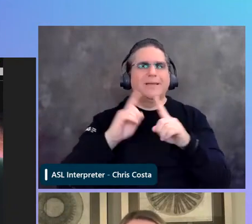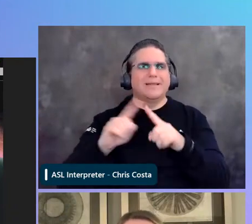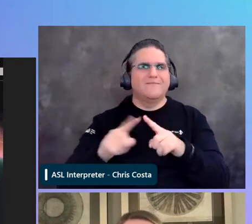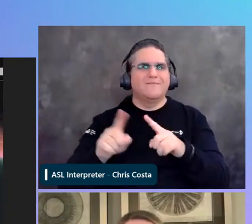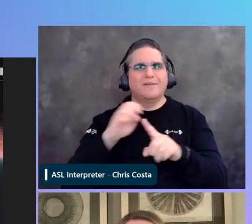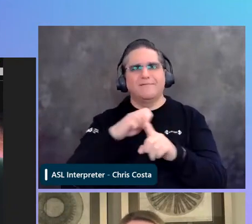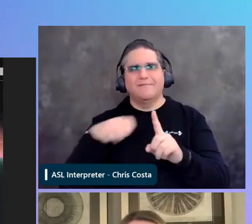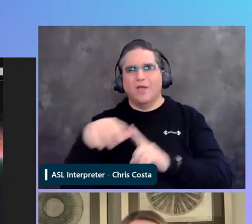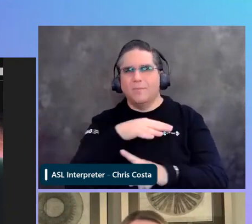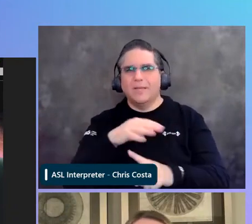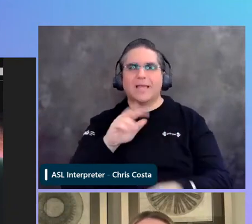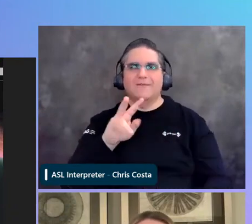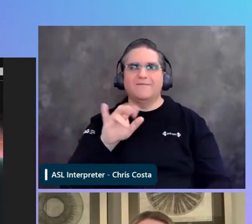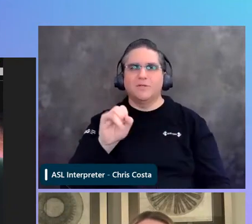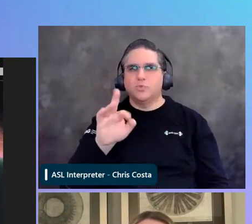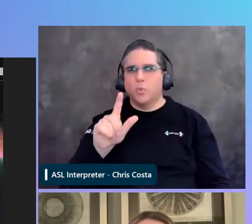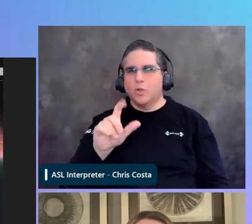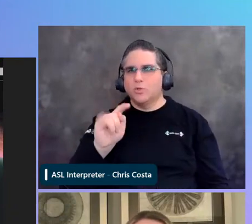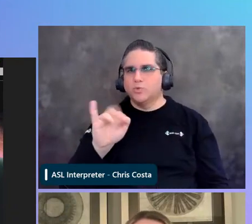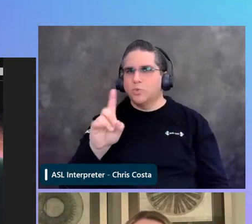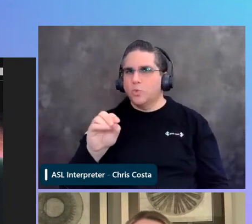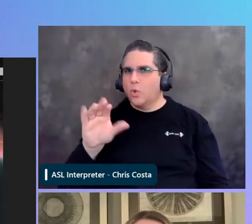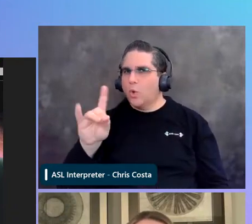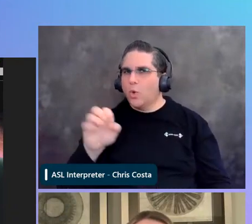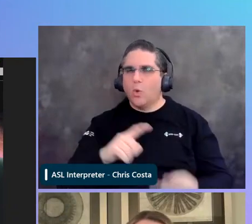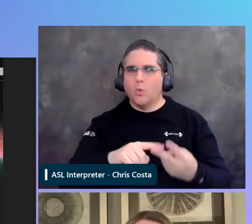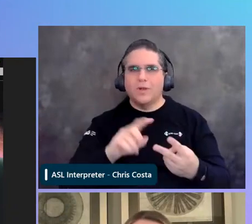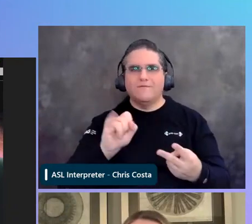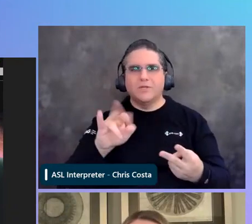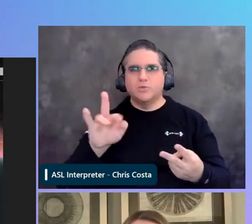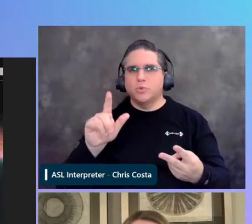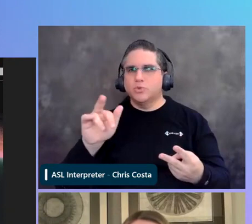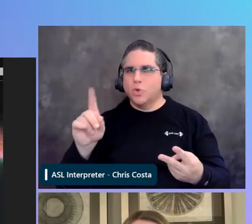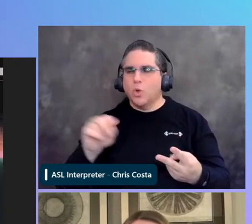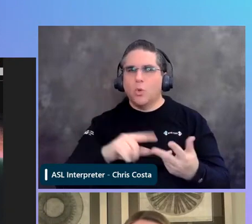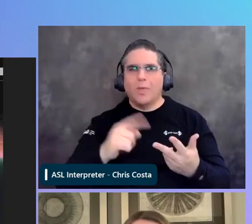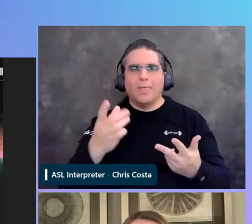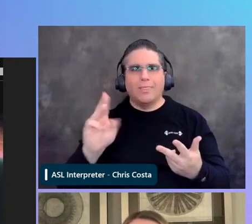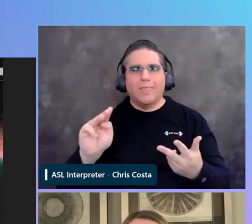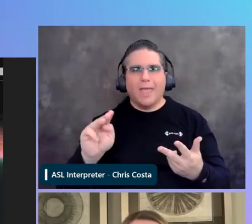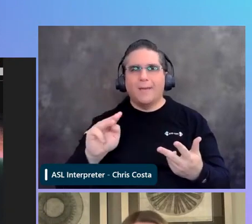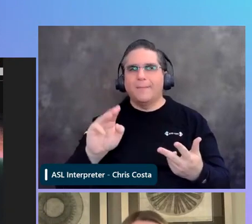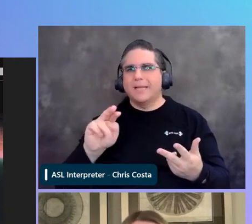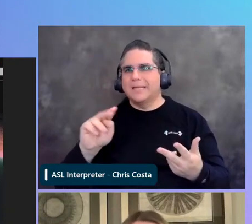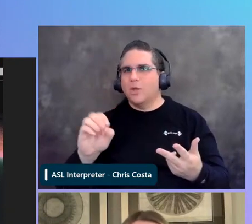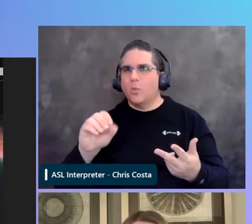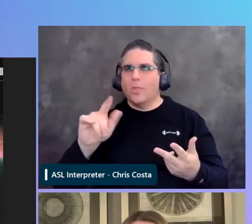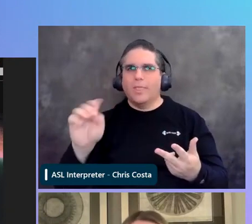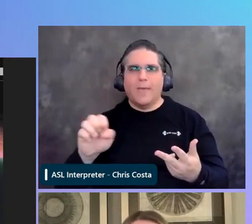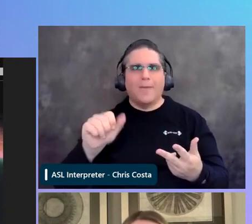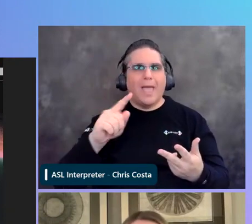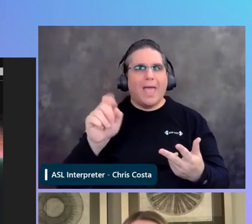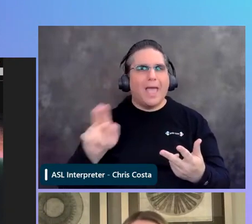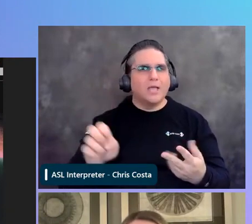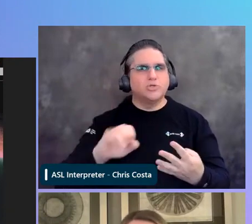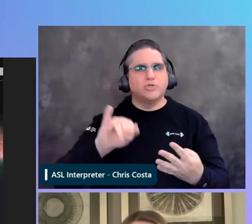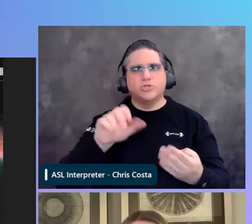Studio, JetBrains, vim, Neovim, Azure Data Studio use GitHub